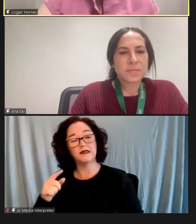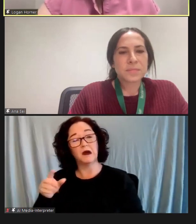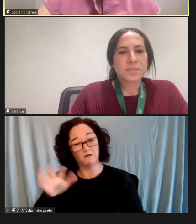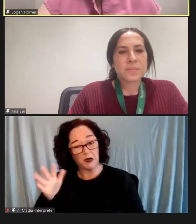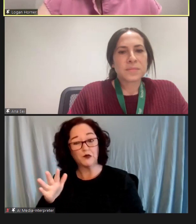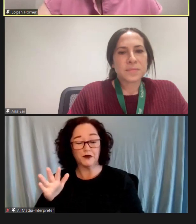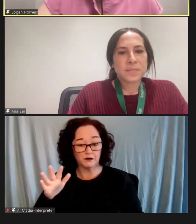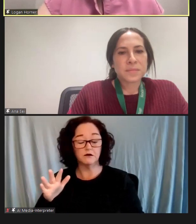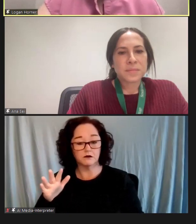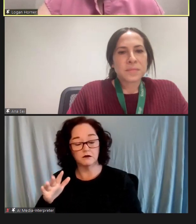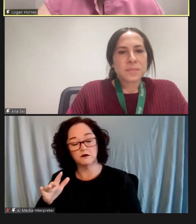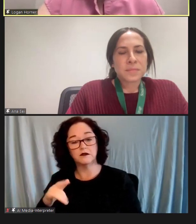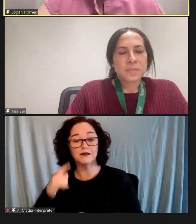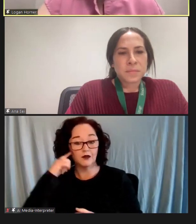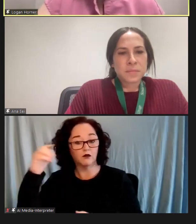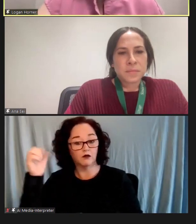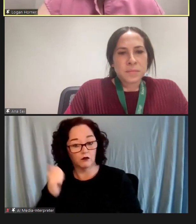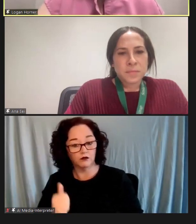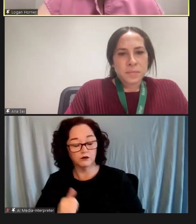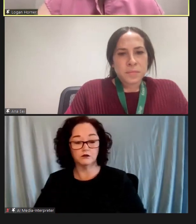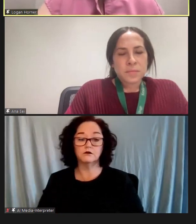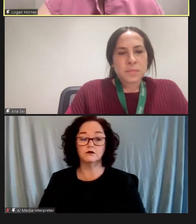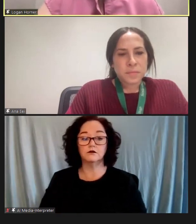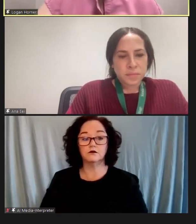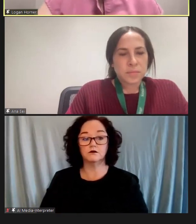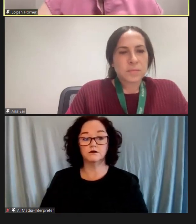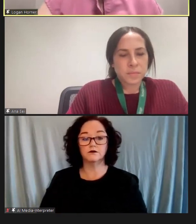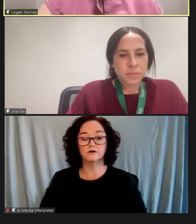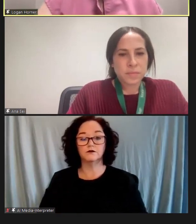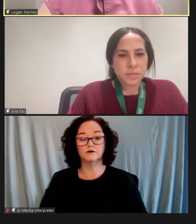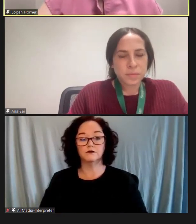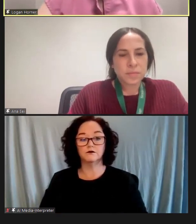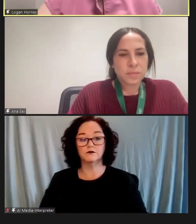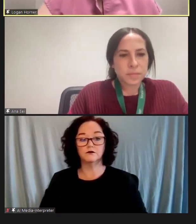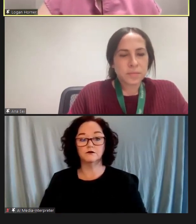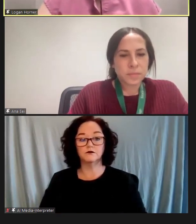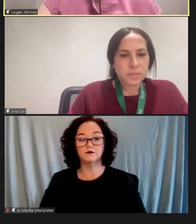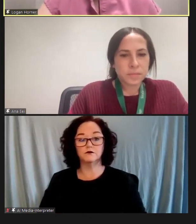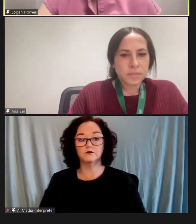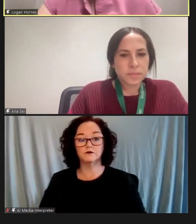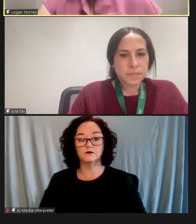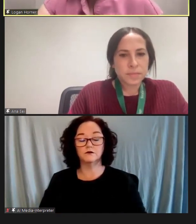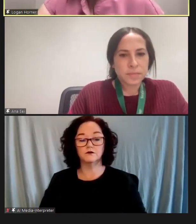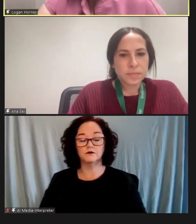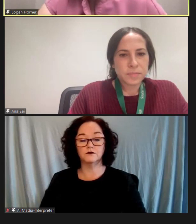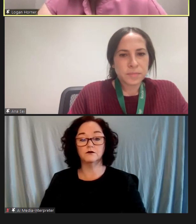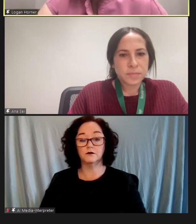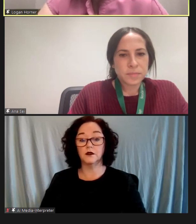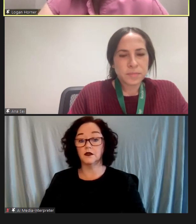maximum conductive hearing loss for this